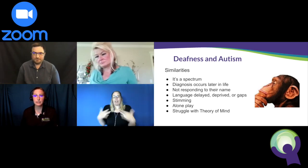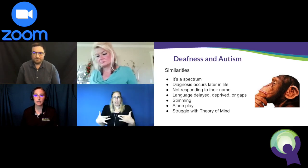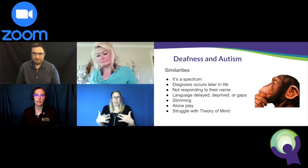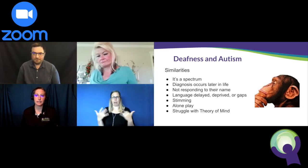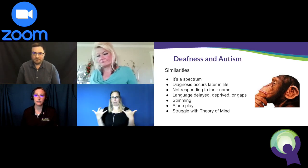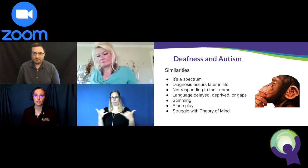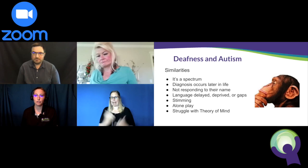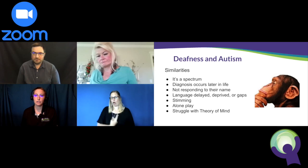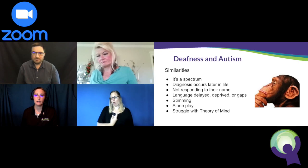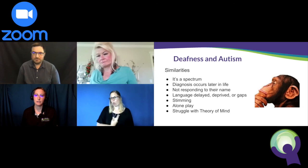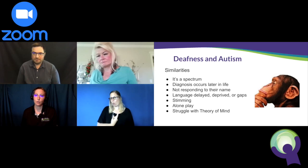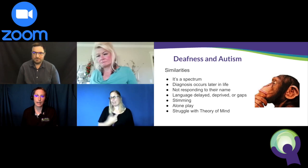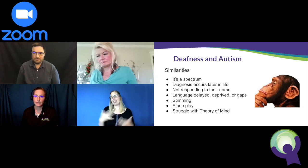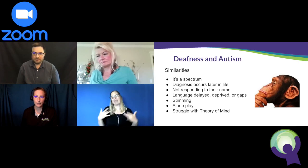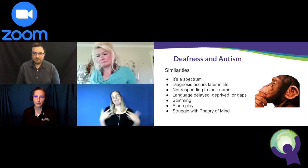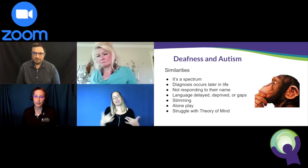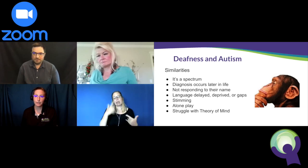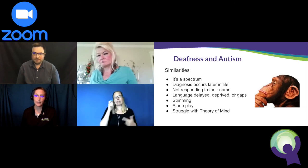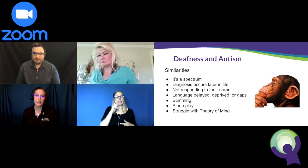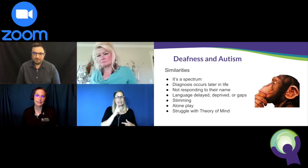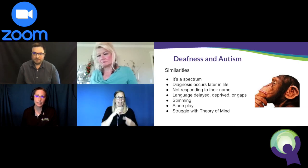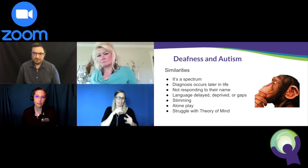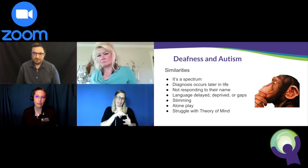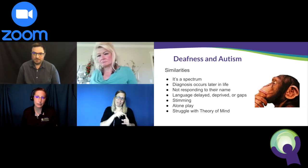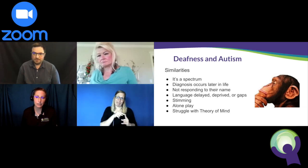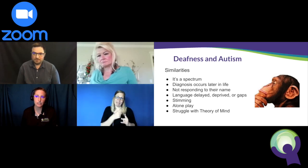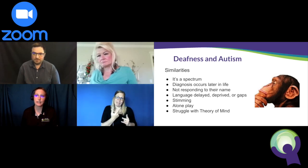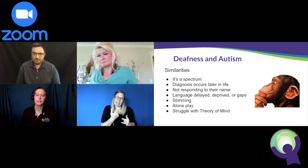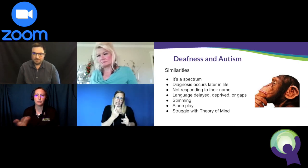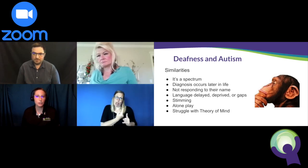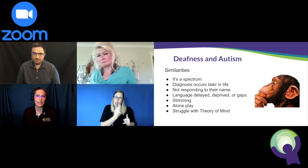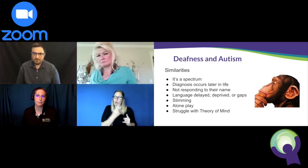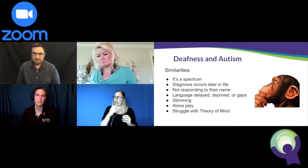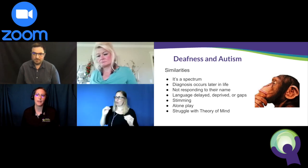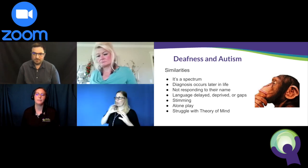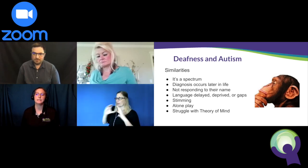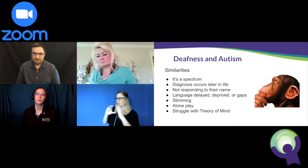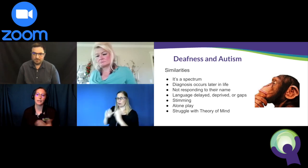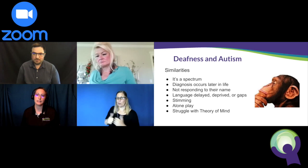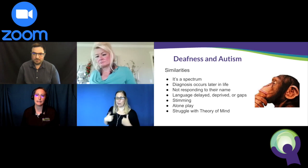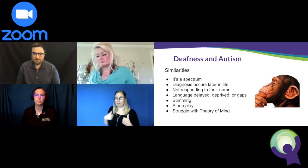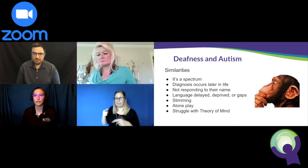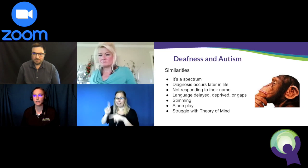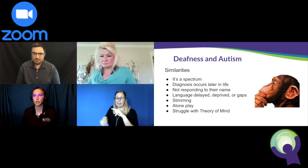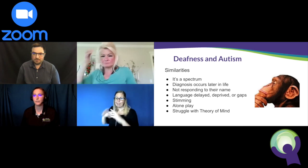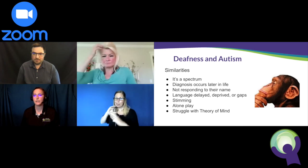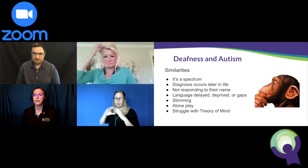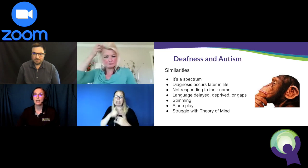A lot of deaf children don't have somebody to play with that can speak their language, that can communicate with them and so they tend to play alone.